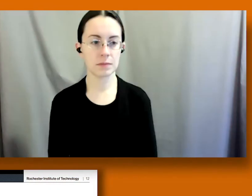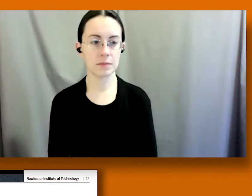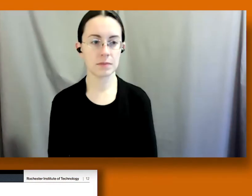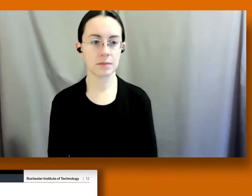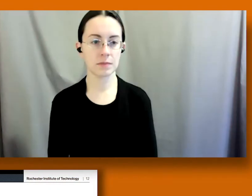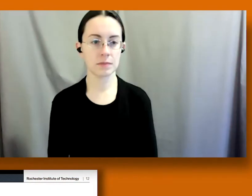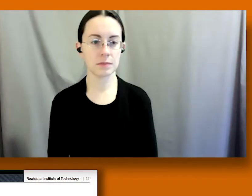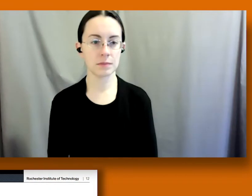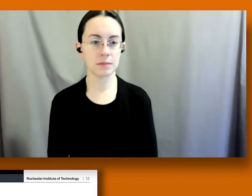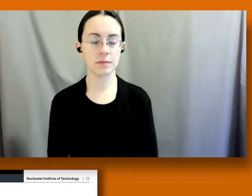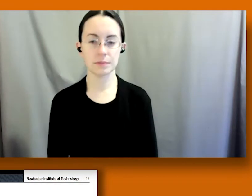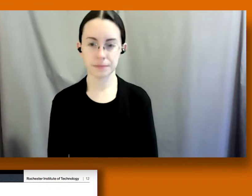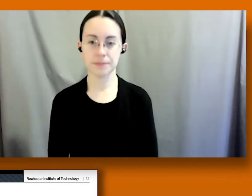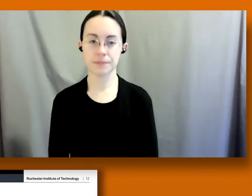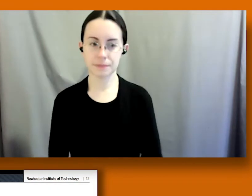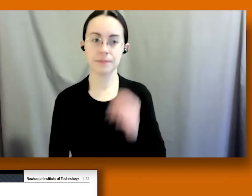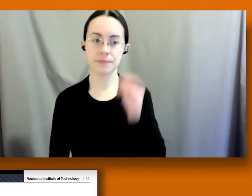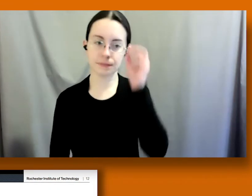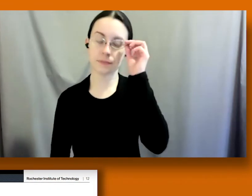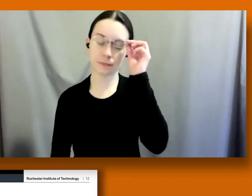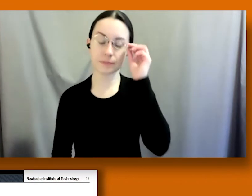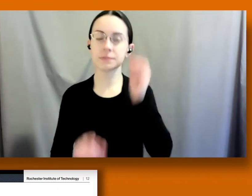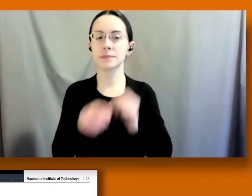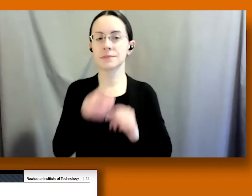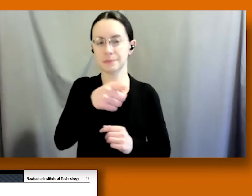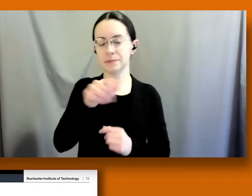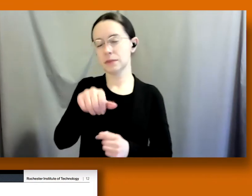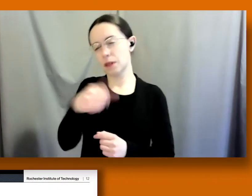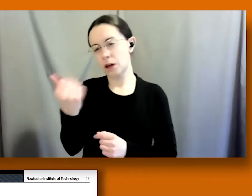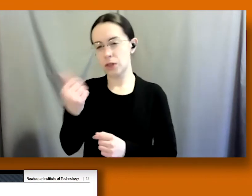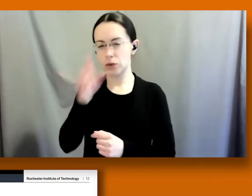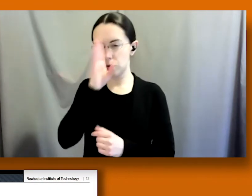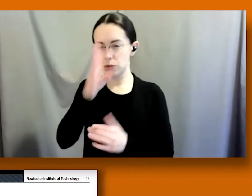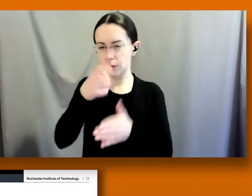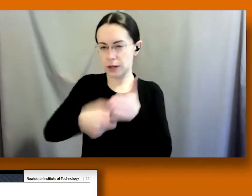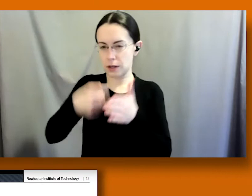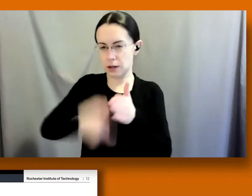The "Other Direct Costs" category. Uh, this includes direct costs